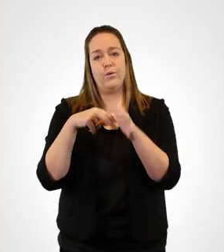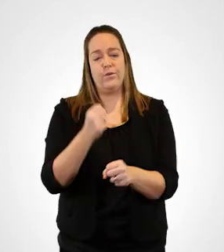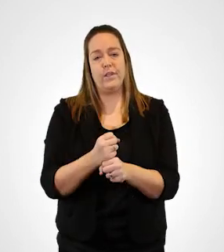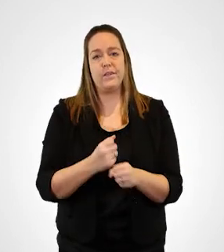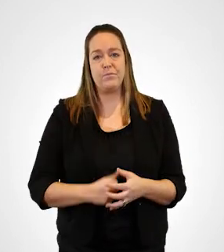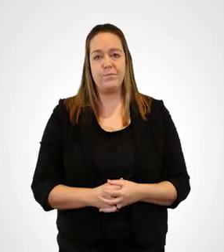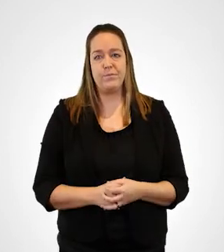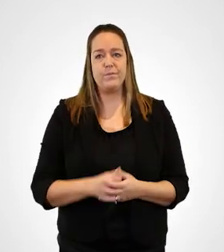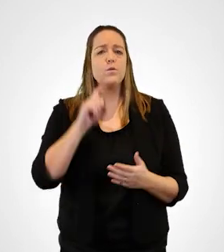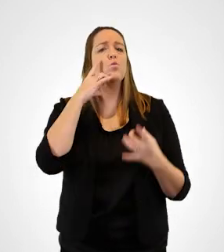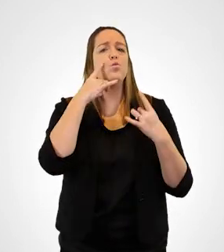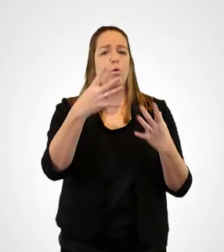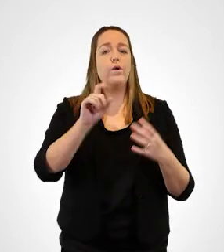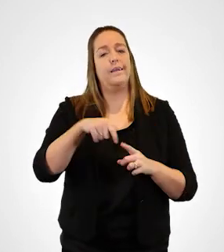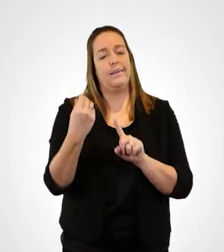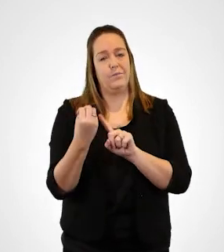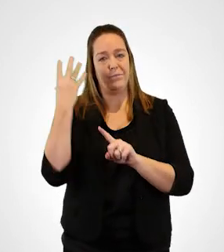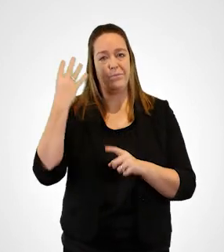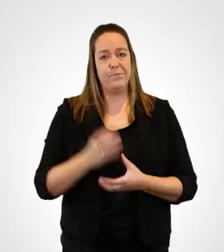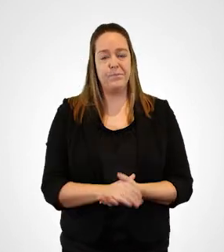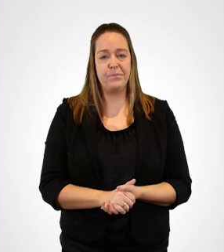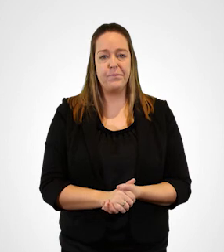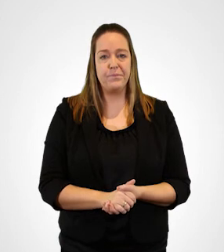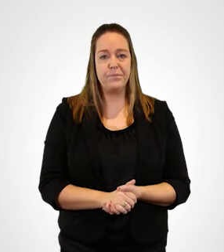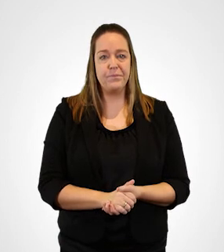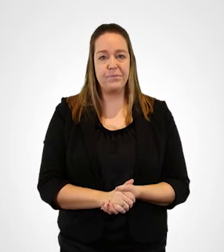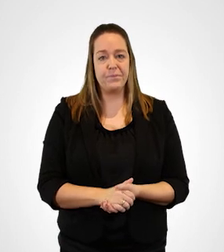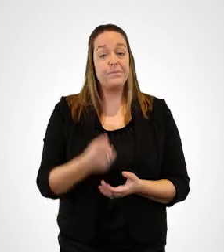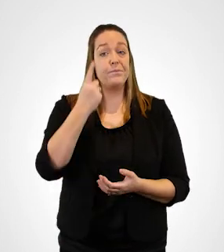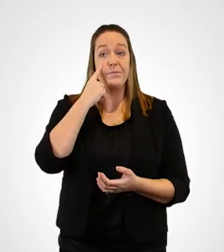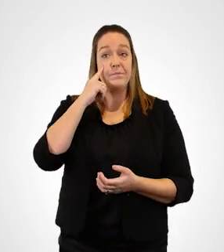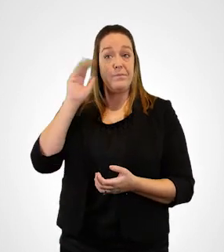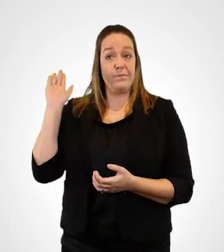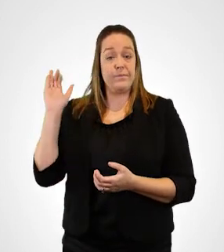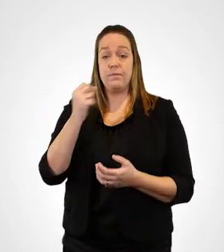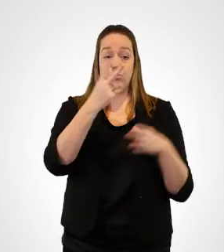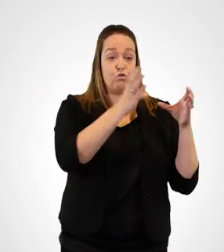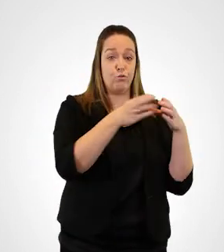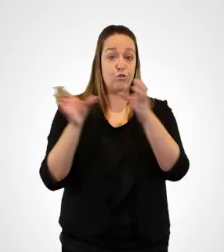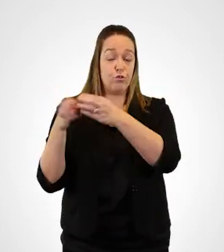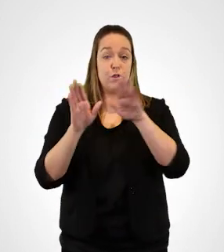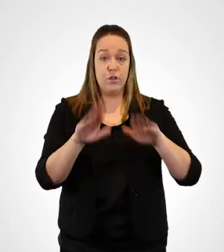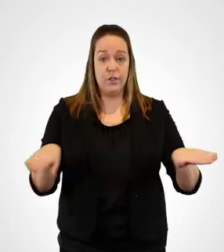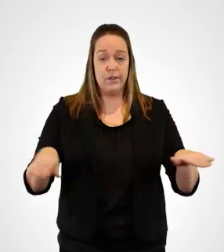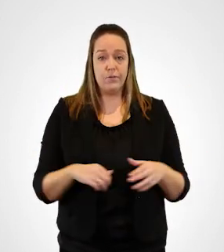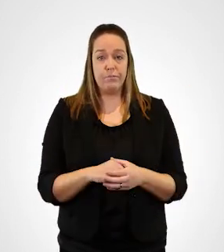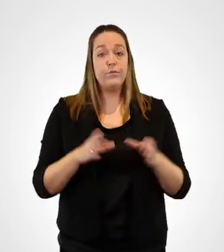and this is what I'm going to show you in the next slide. And we can see there that in two groups of children,